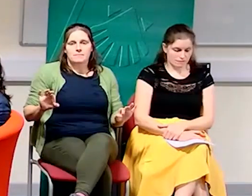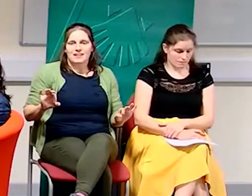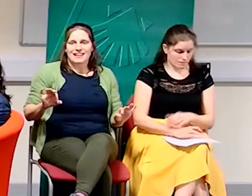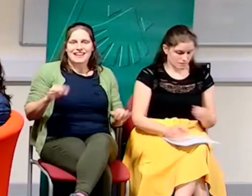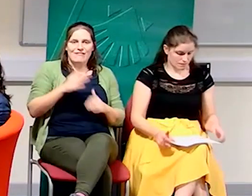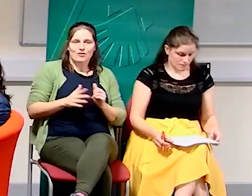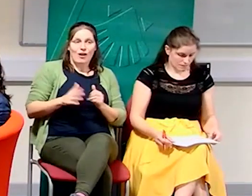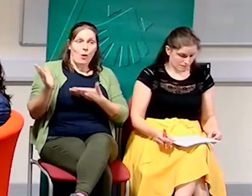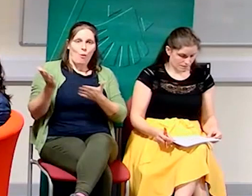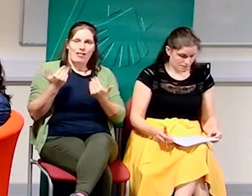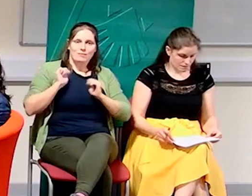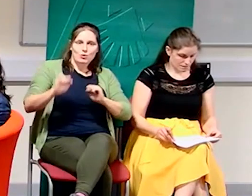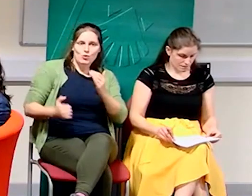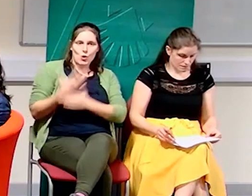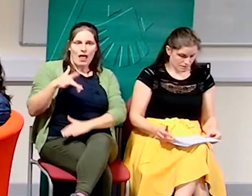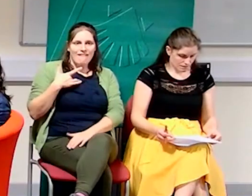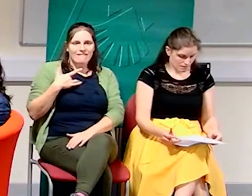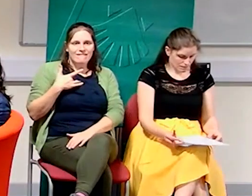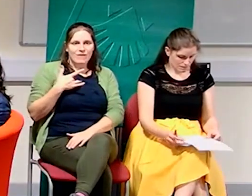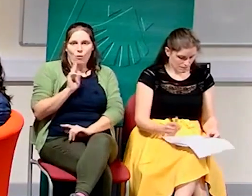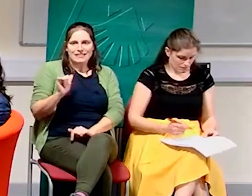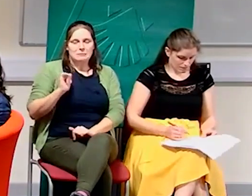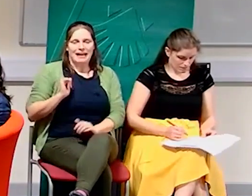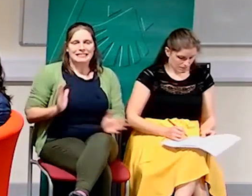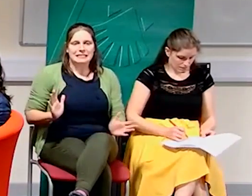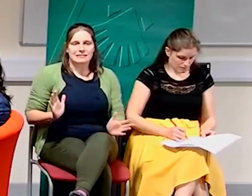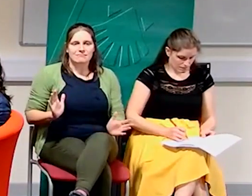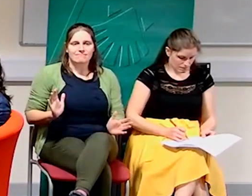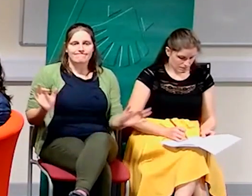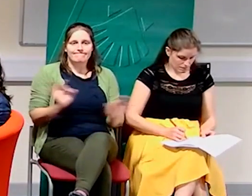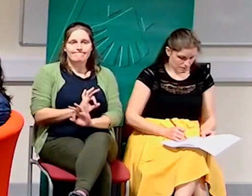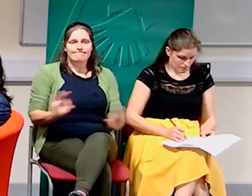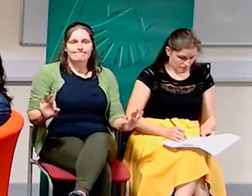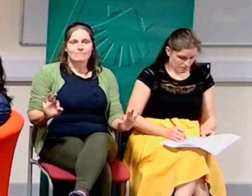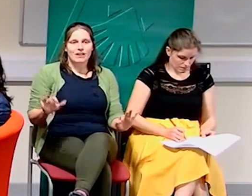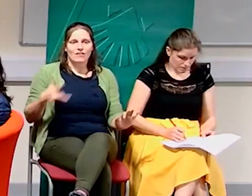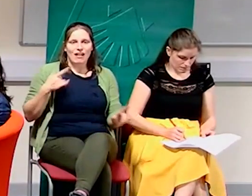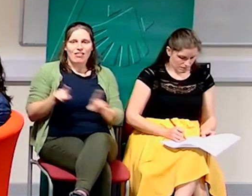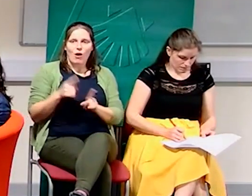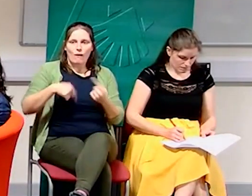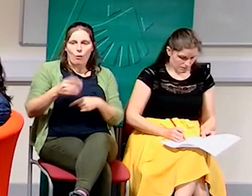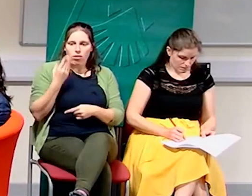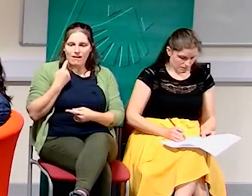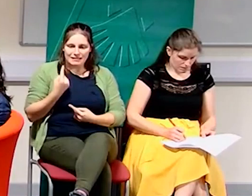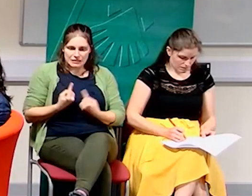this is what's expected we've literally gone down the rocky road I mean sometime we have had